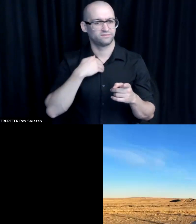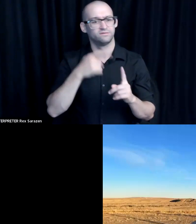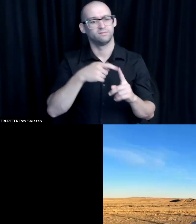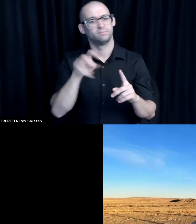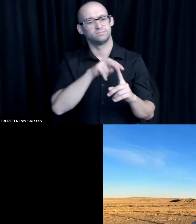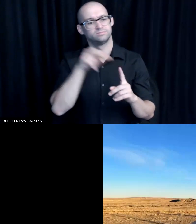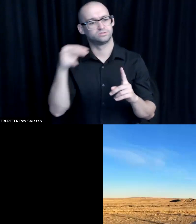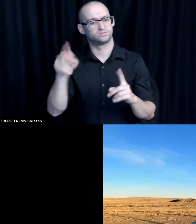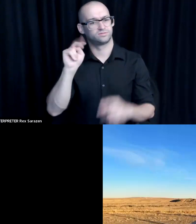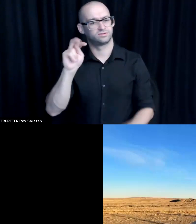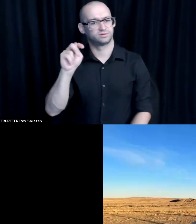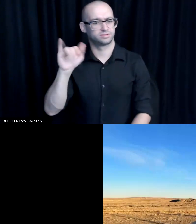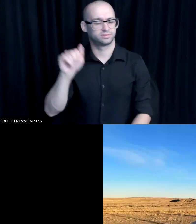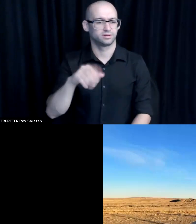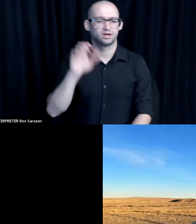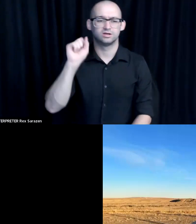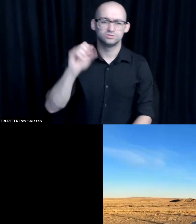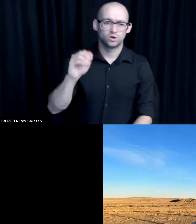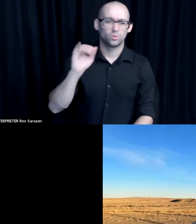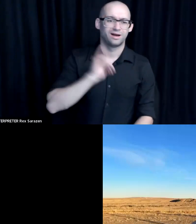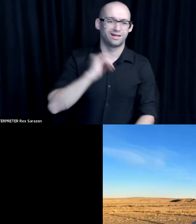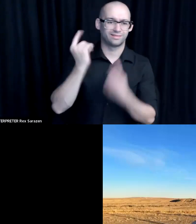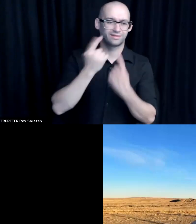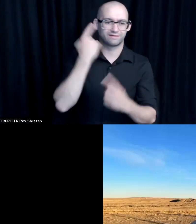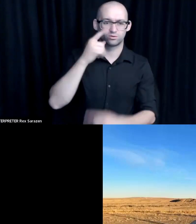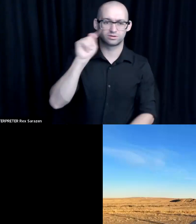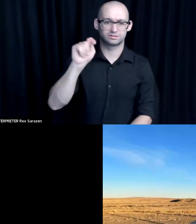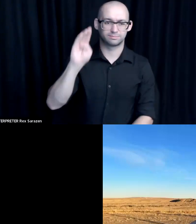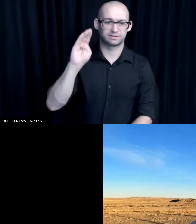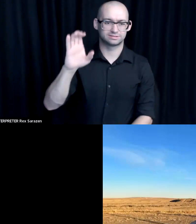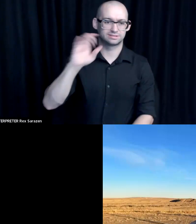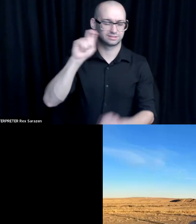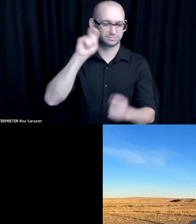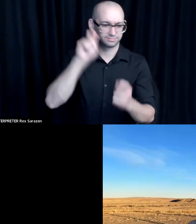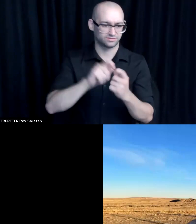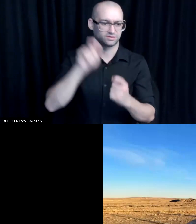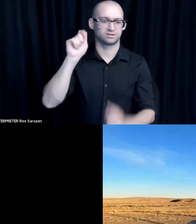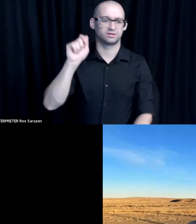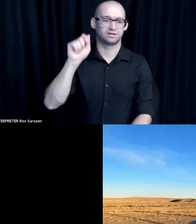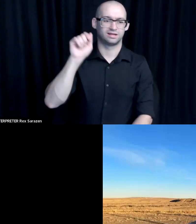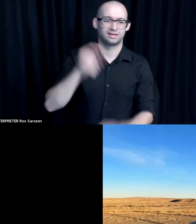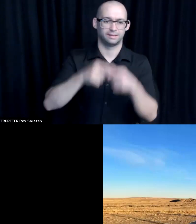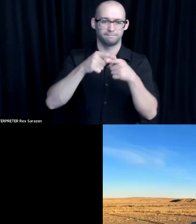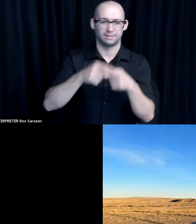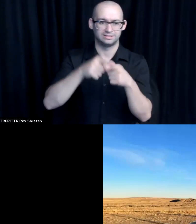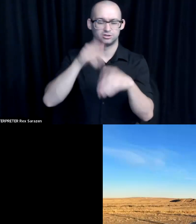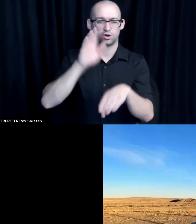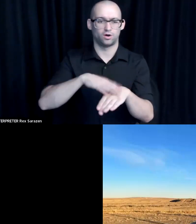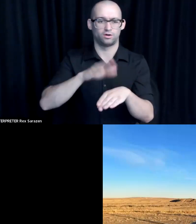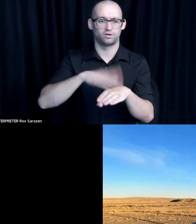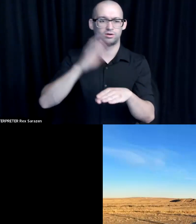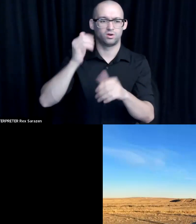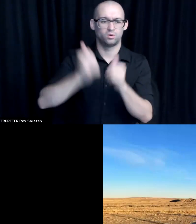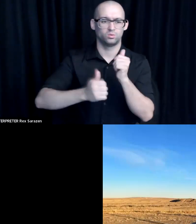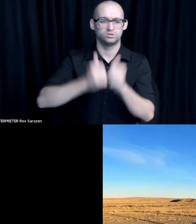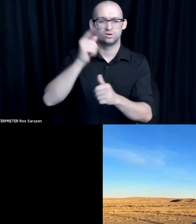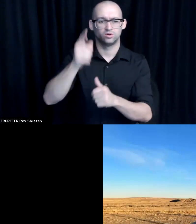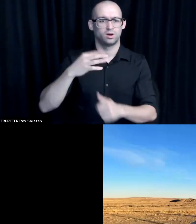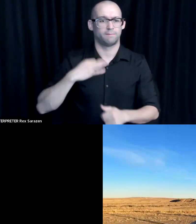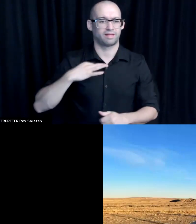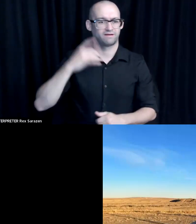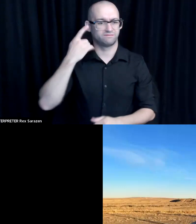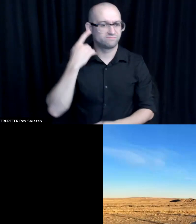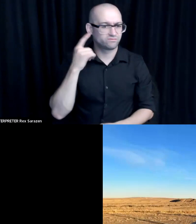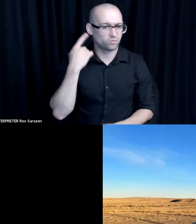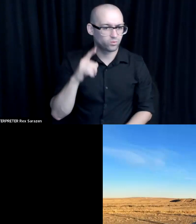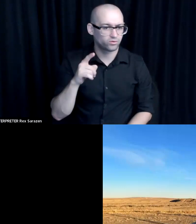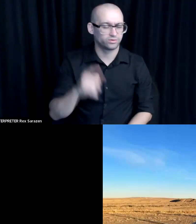So I think for TBCP, specifically, it depends on what you're applying for. So if, the NOFO